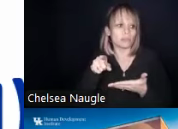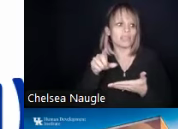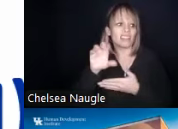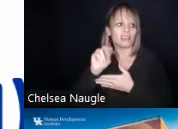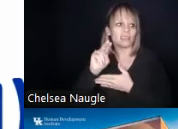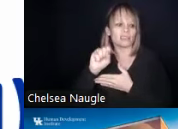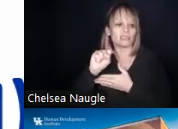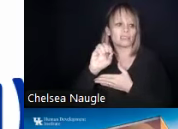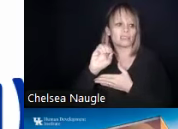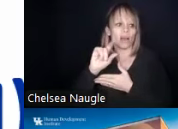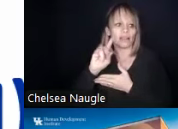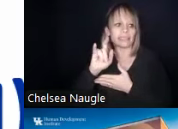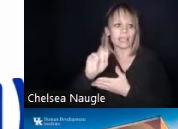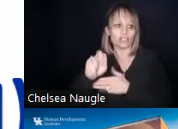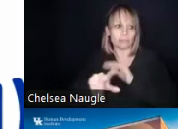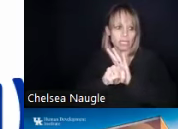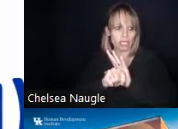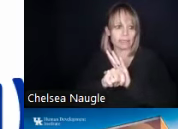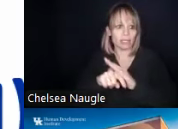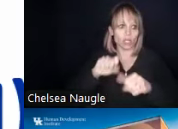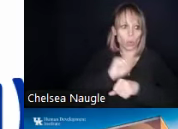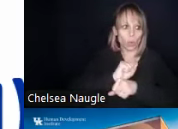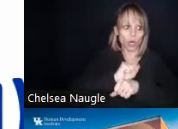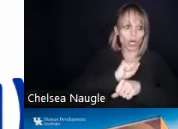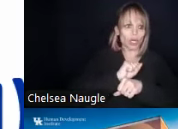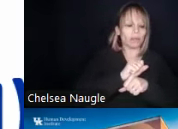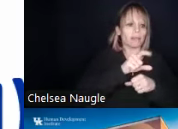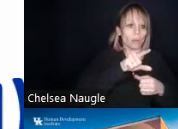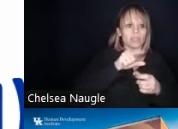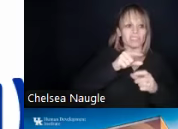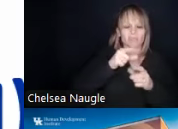kind of you know was the first to say hey this is this is an exercise um and